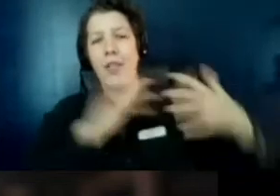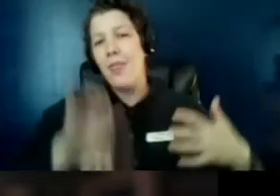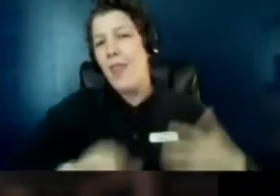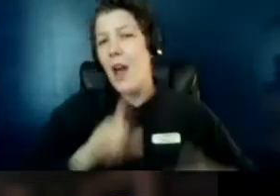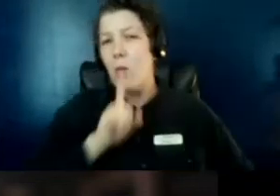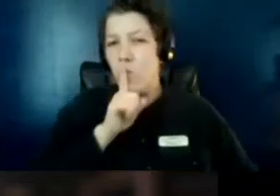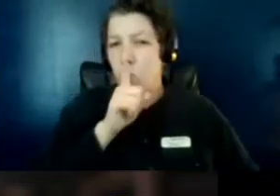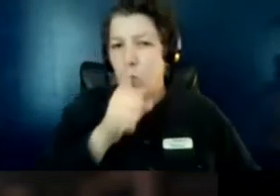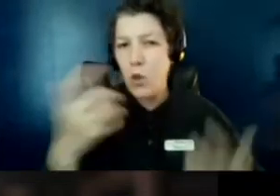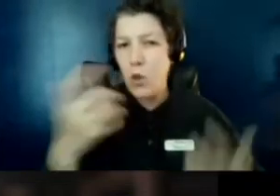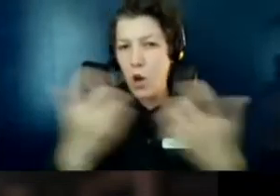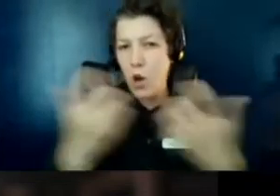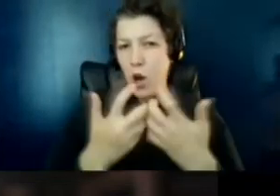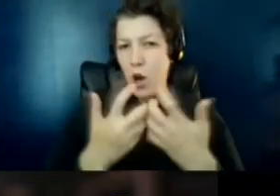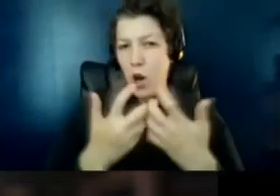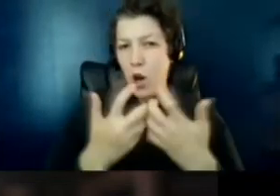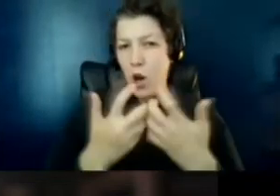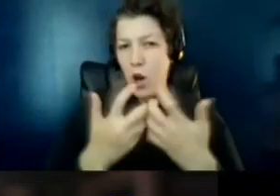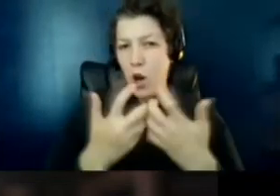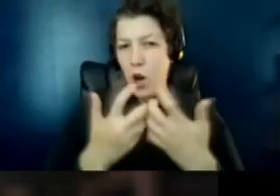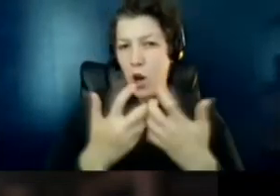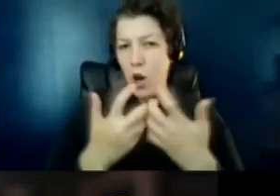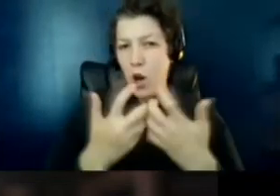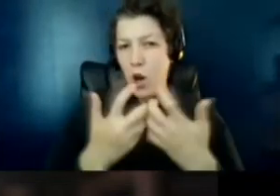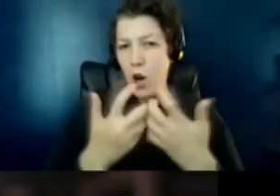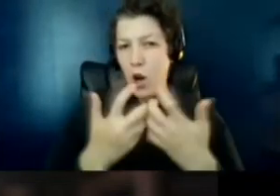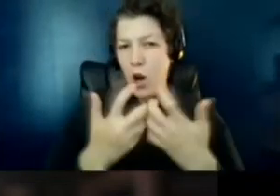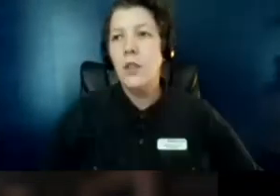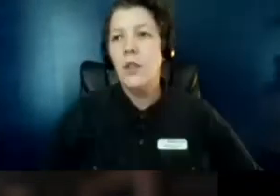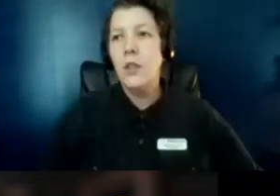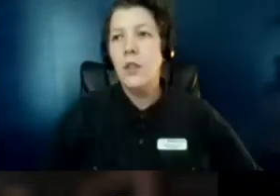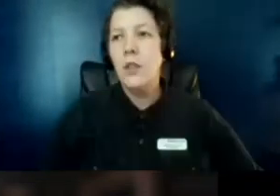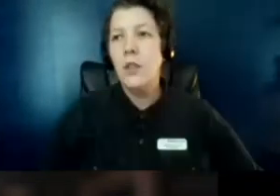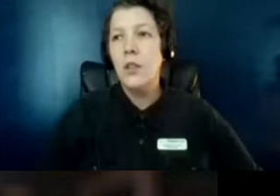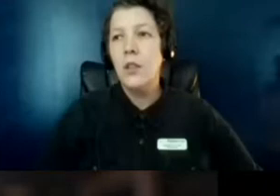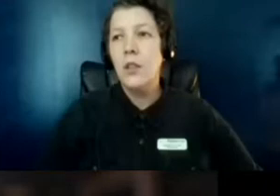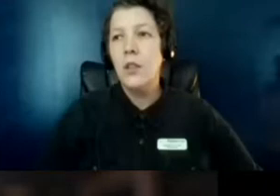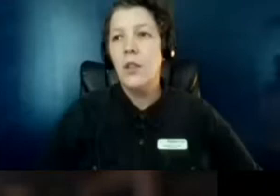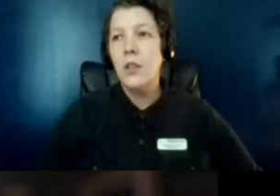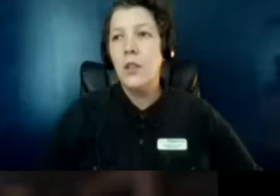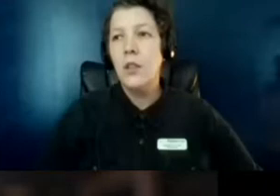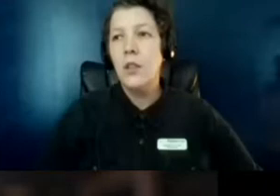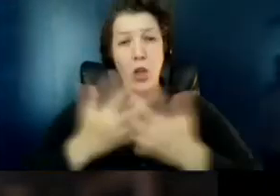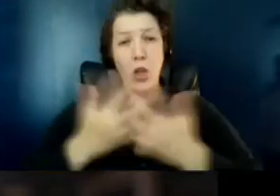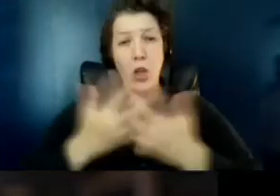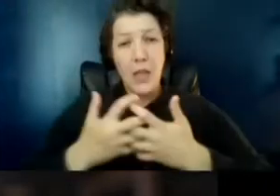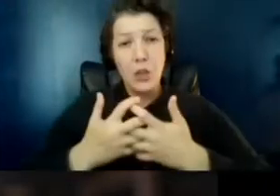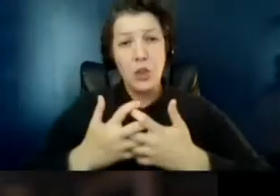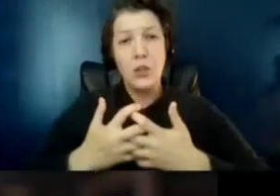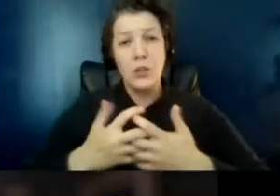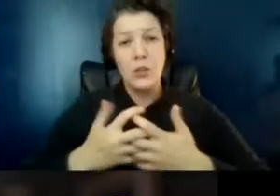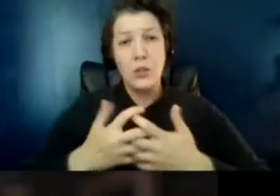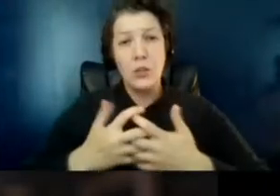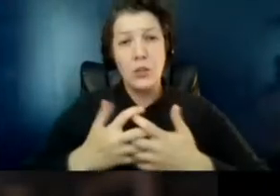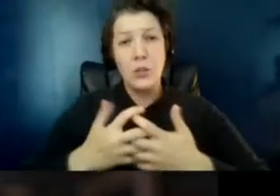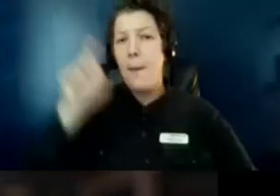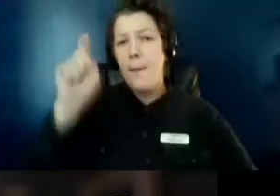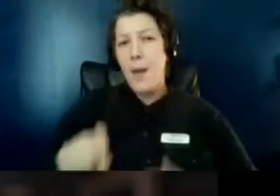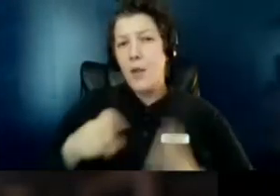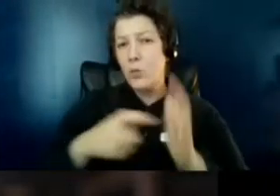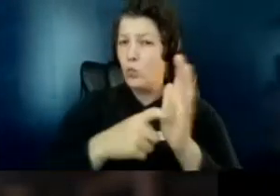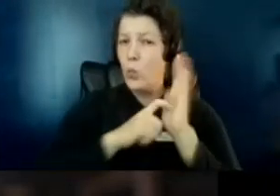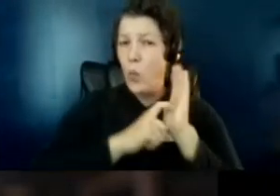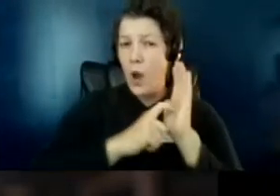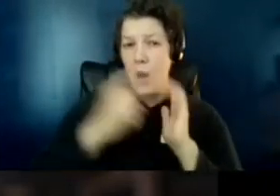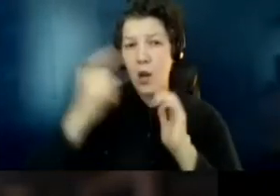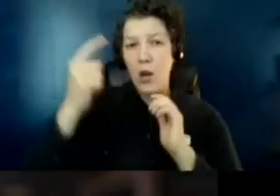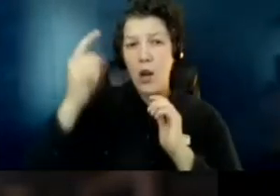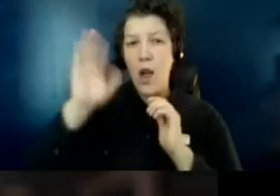a shift in thinking in a lot of the world of design. That we don't need to make people